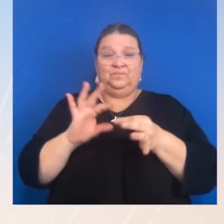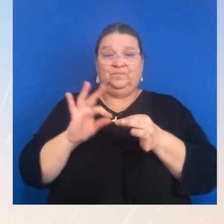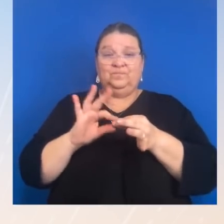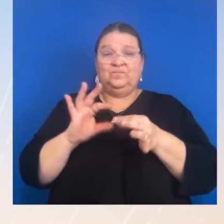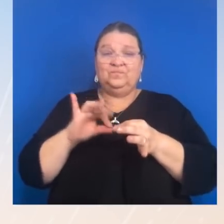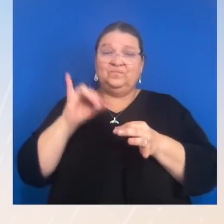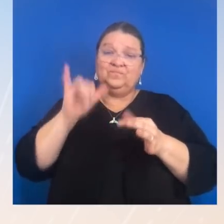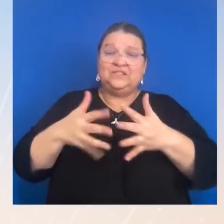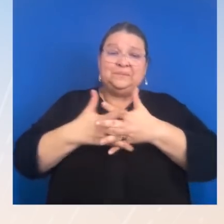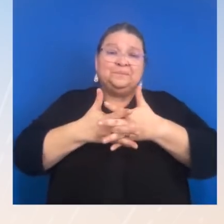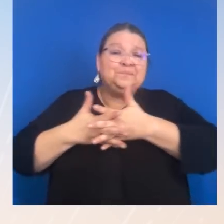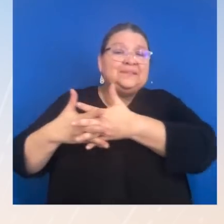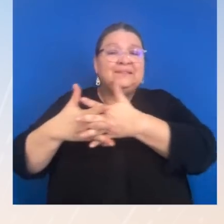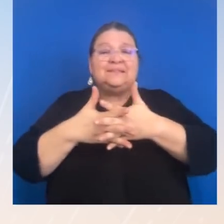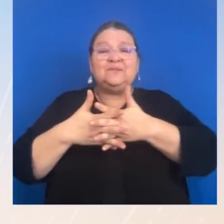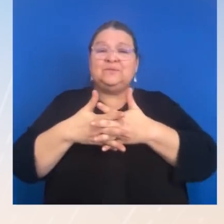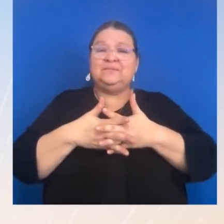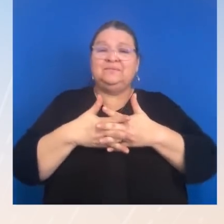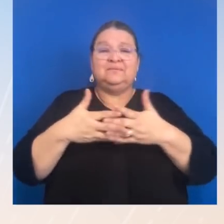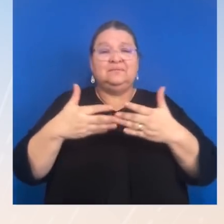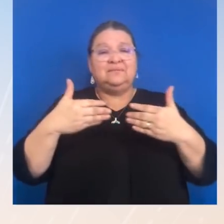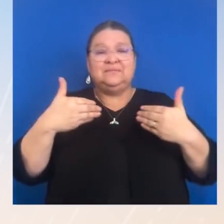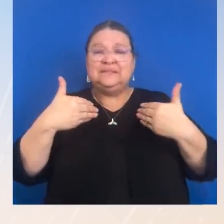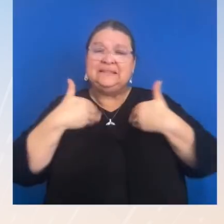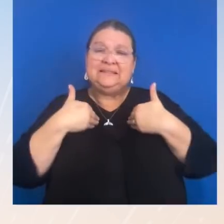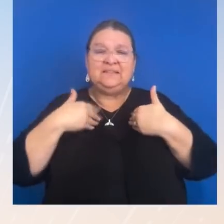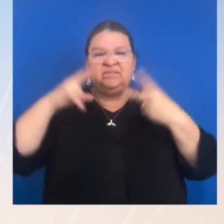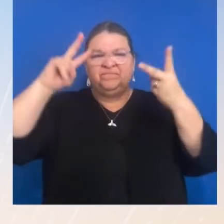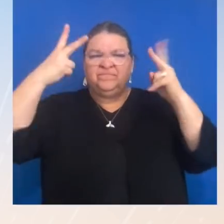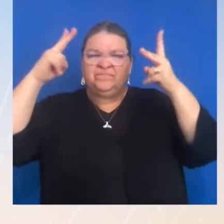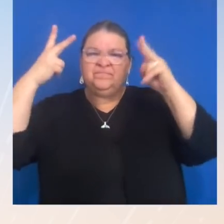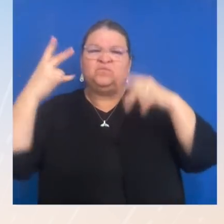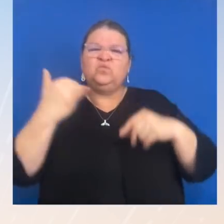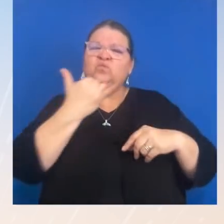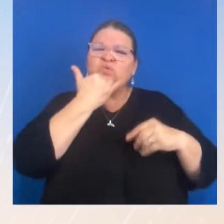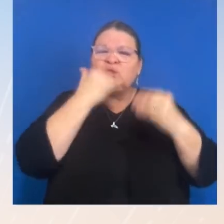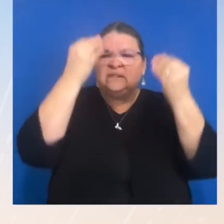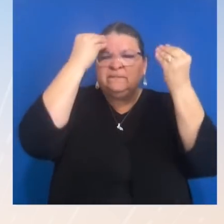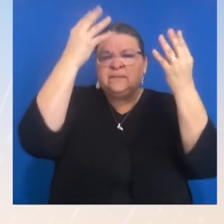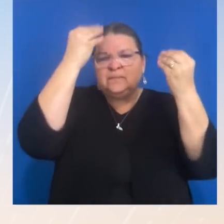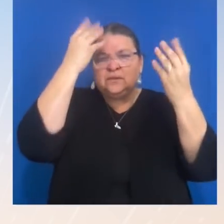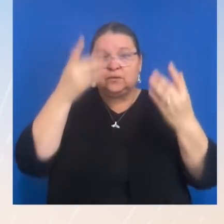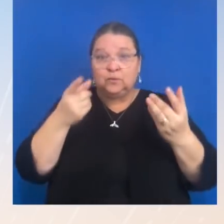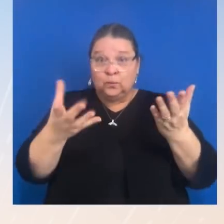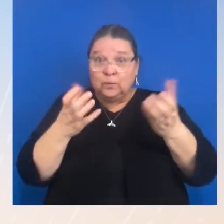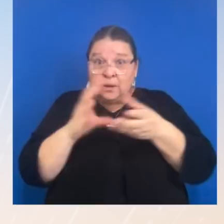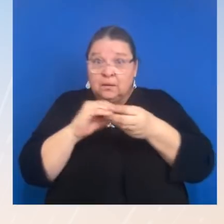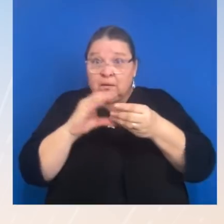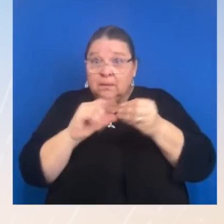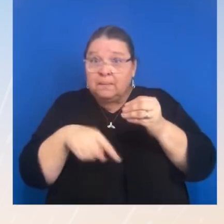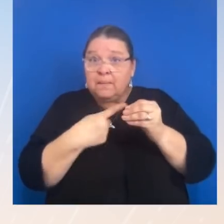The administration has talked a lot about short-term -- waiting out short-term effects -- short-term effects of sanctions on Russia,